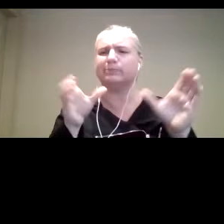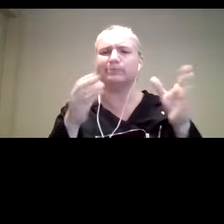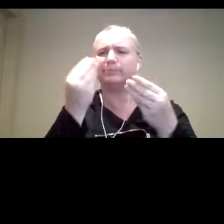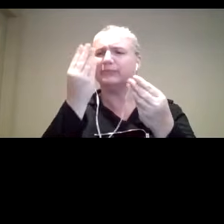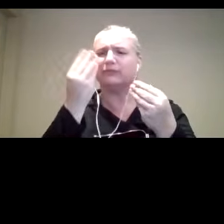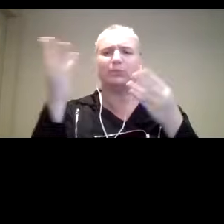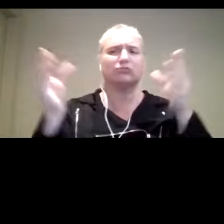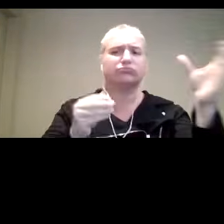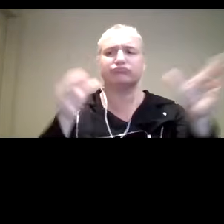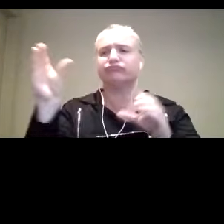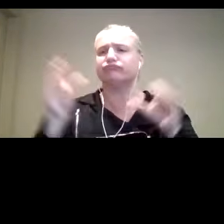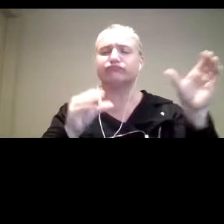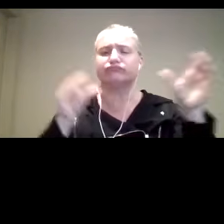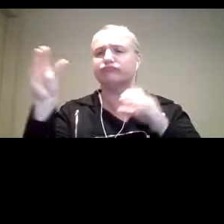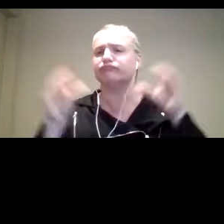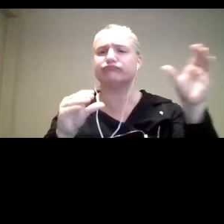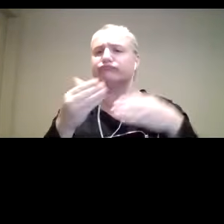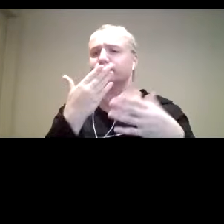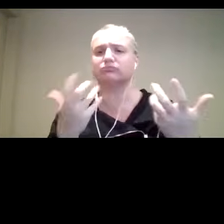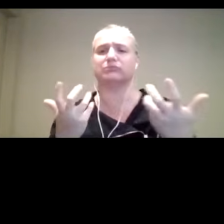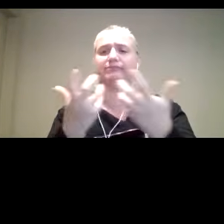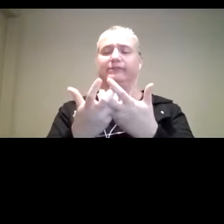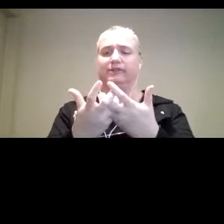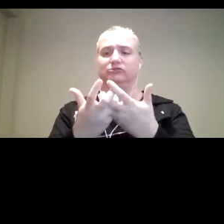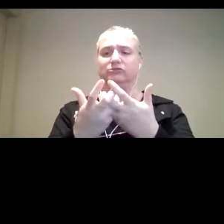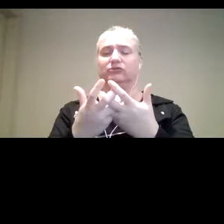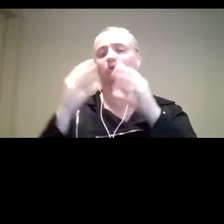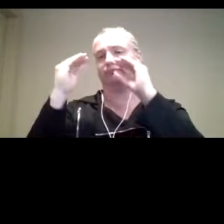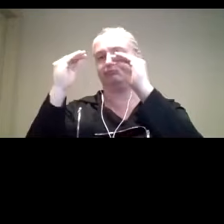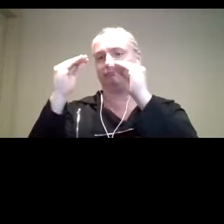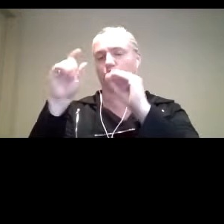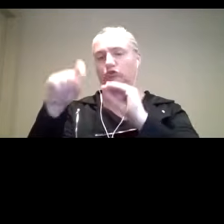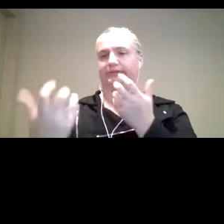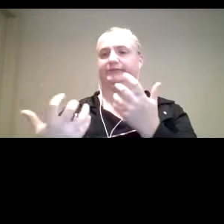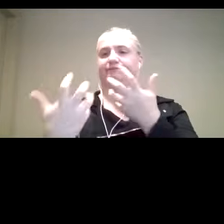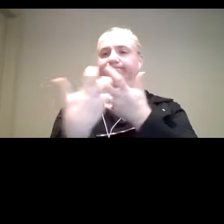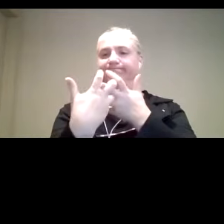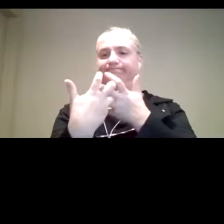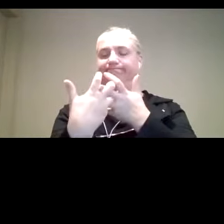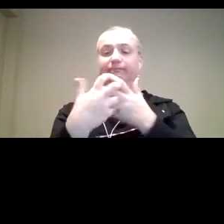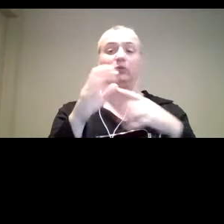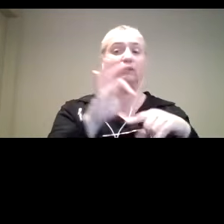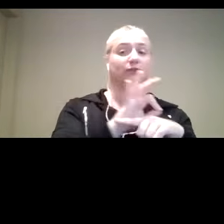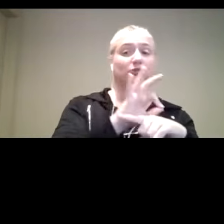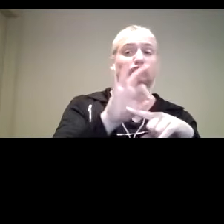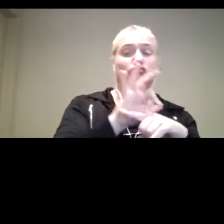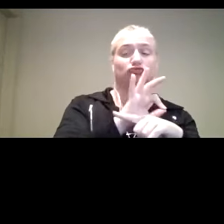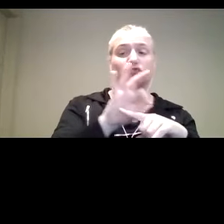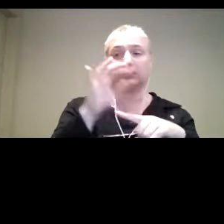to make the best match to instructional need, both the function side and the mental health side.